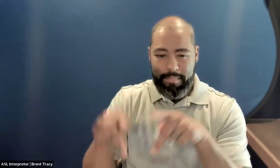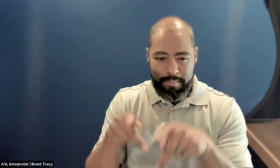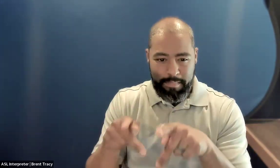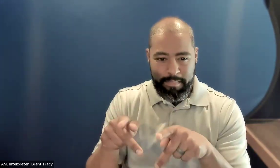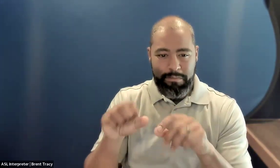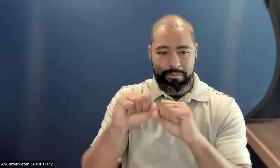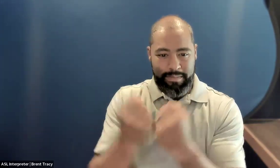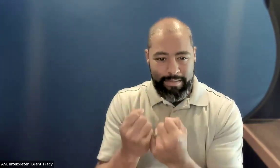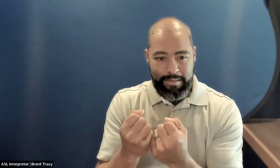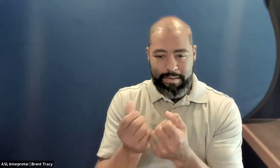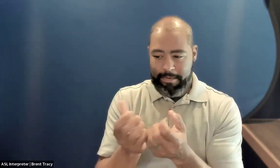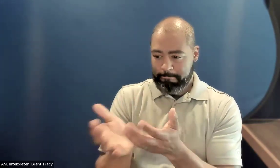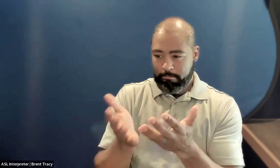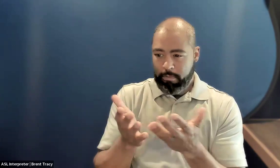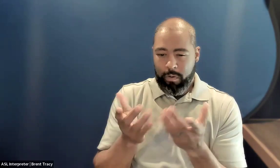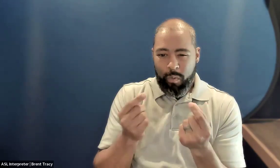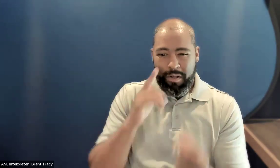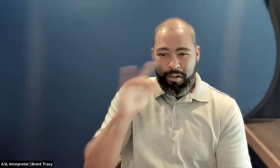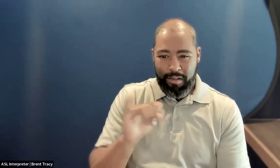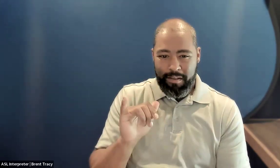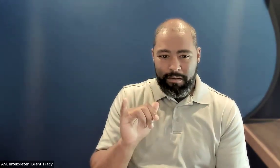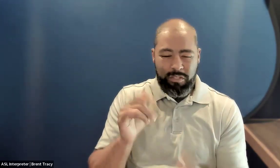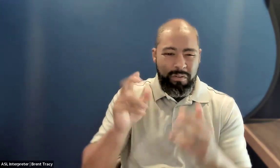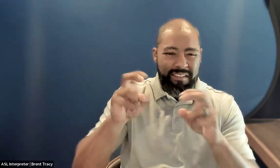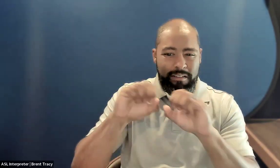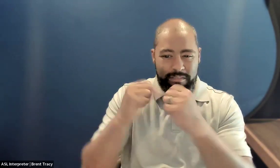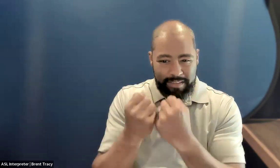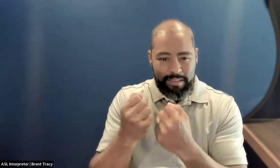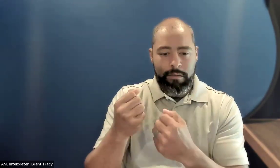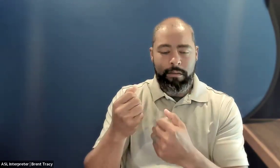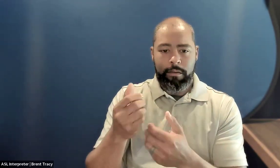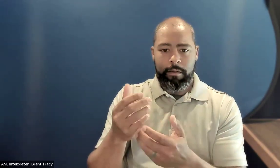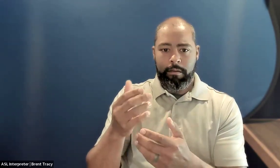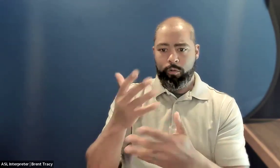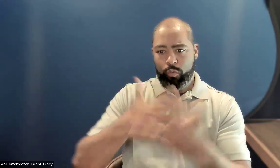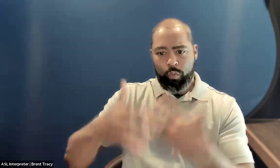environment in terms of public health effects and other social consequences.